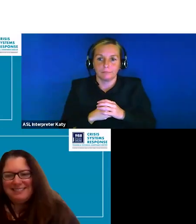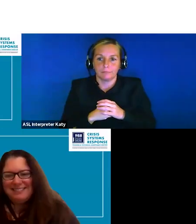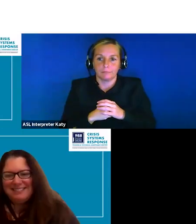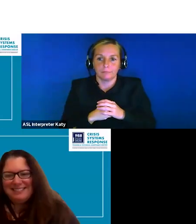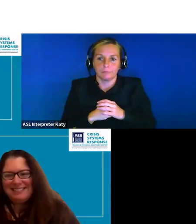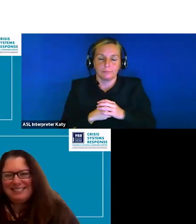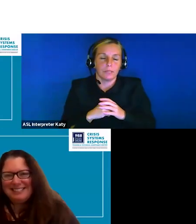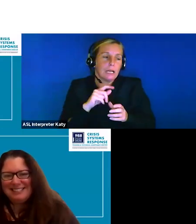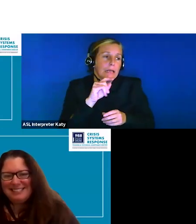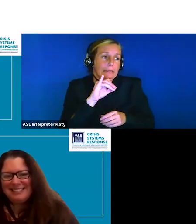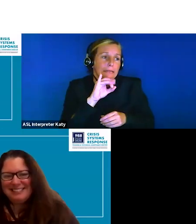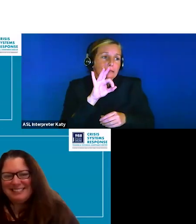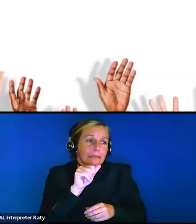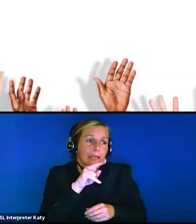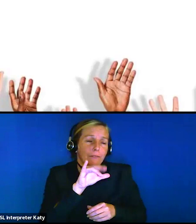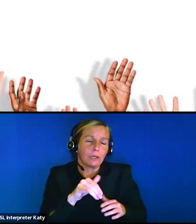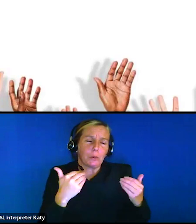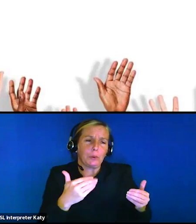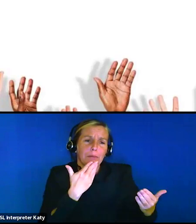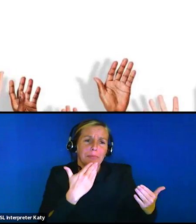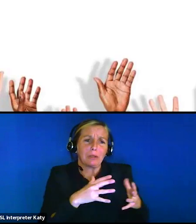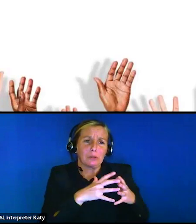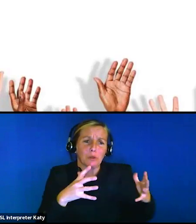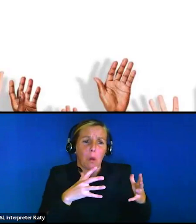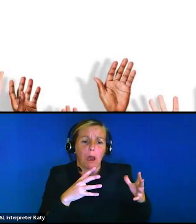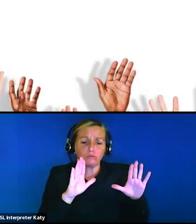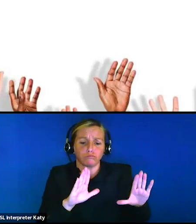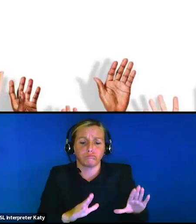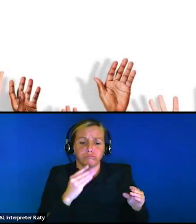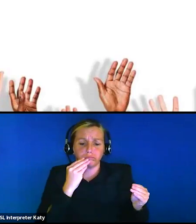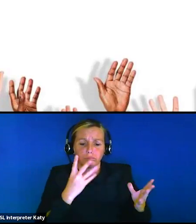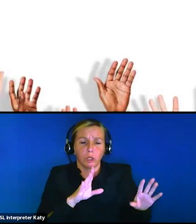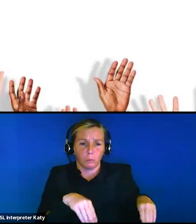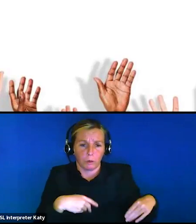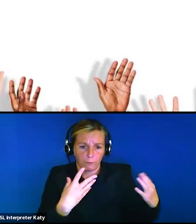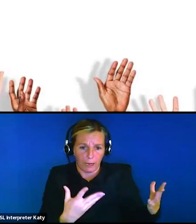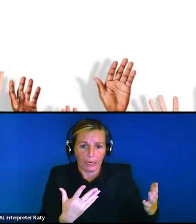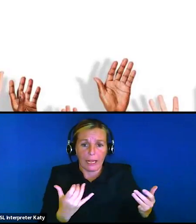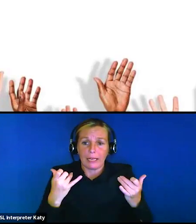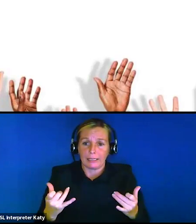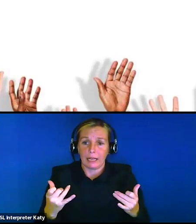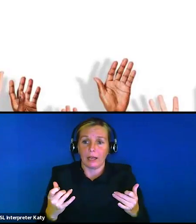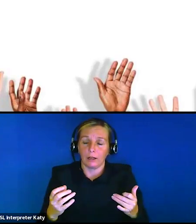thank you so much for all the information that you provided. Like you said, we're going to turn it to a very quick Q&A.